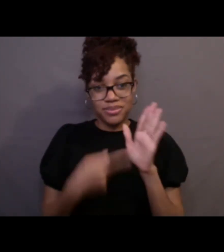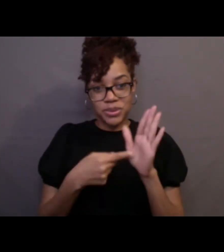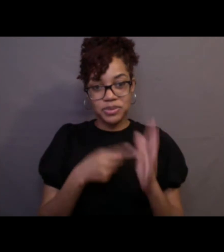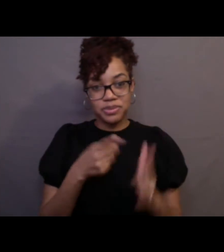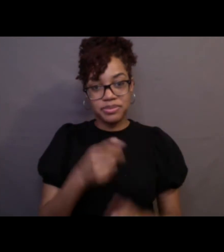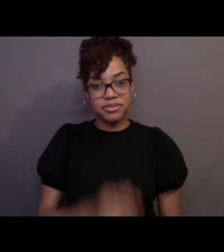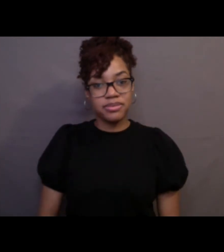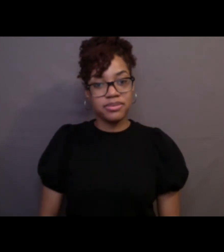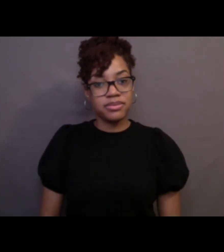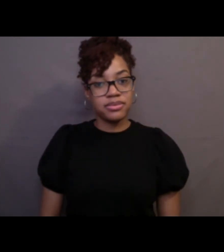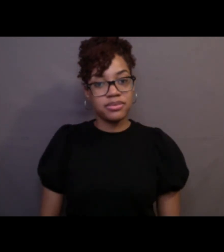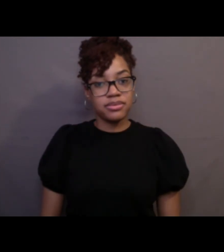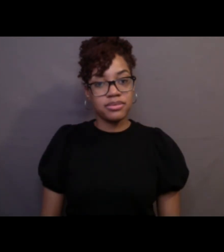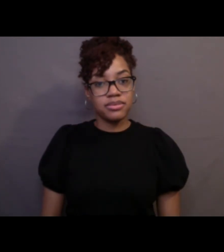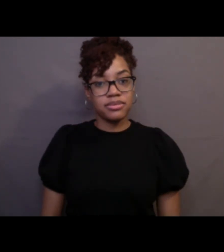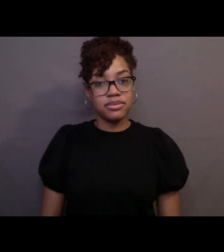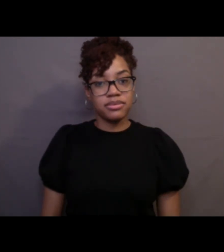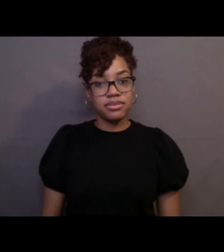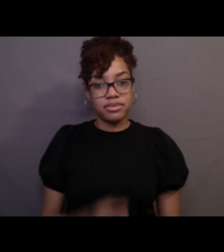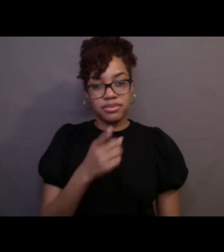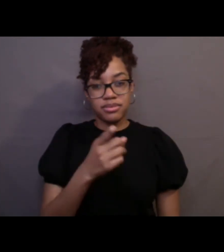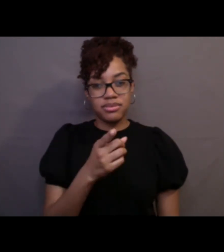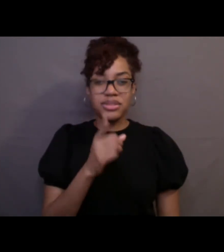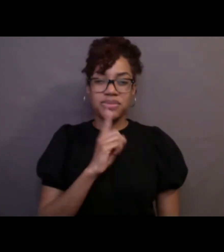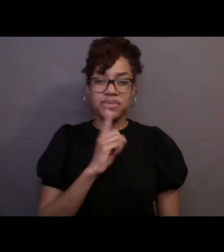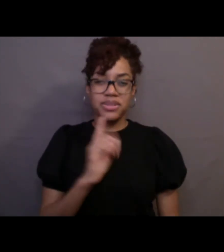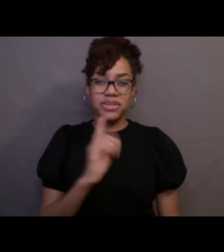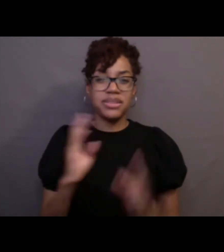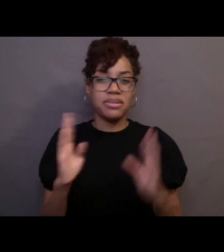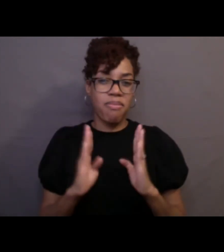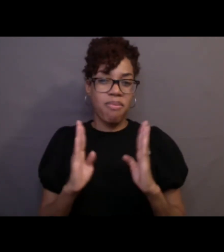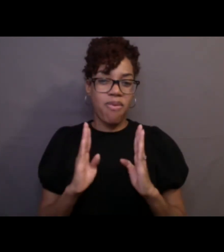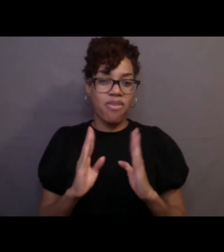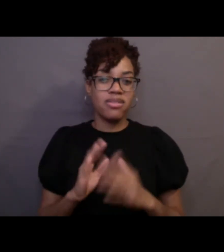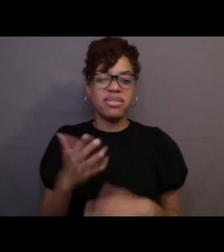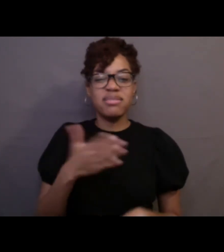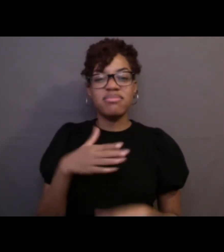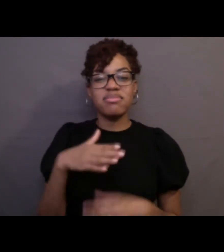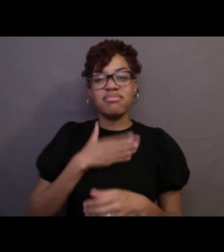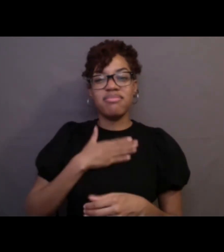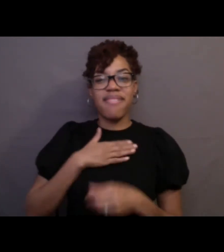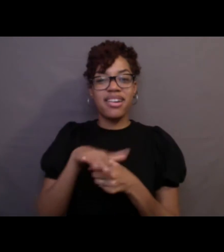the ones that we get here are much smaller. So they are younger turtles.